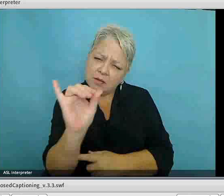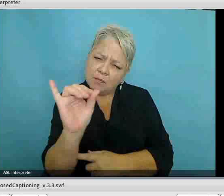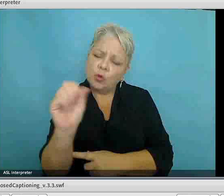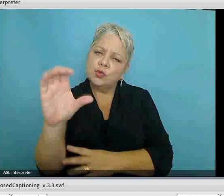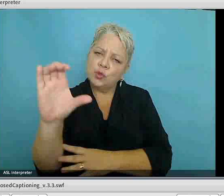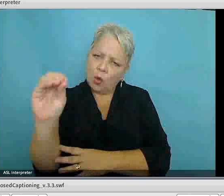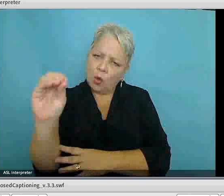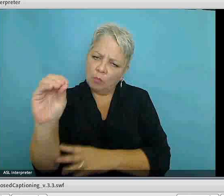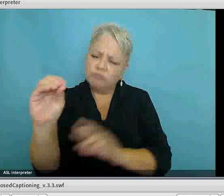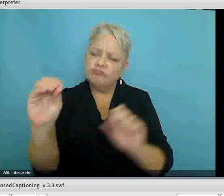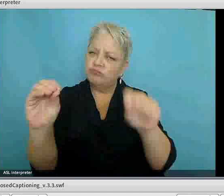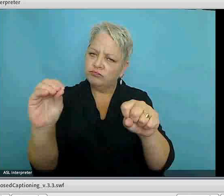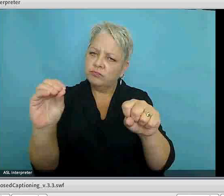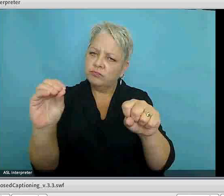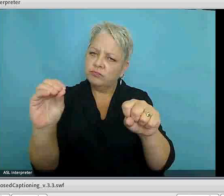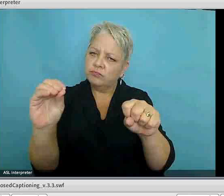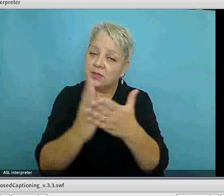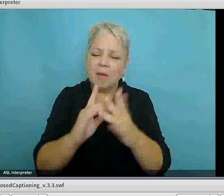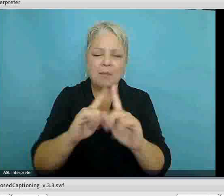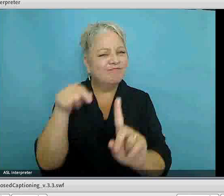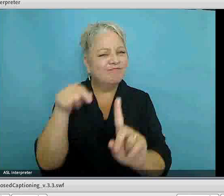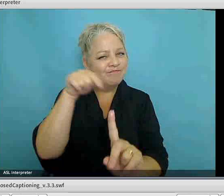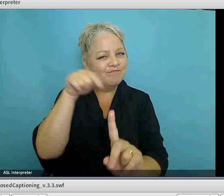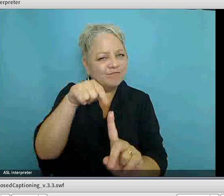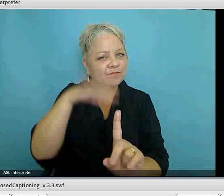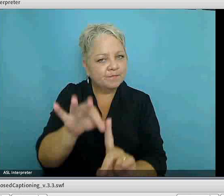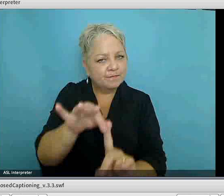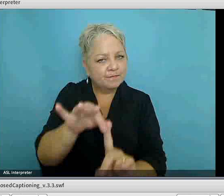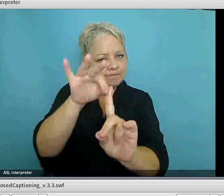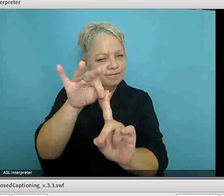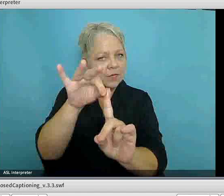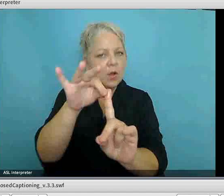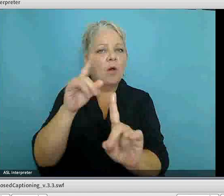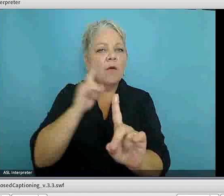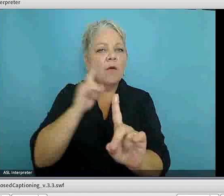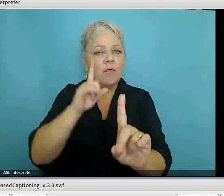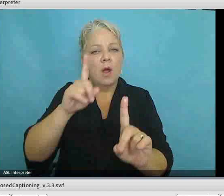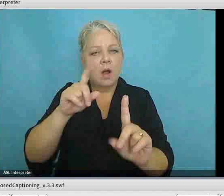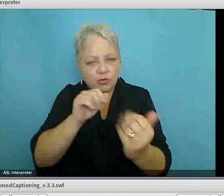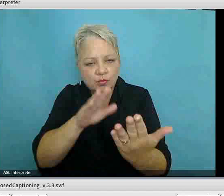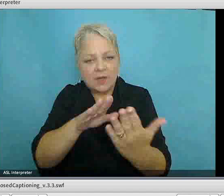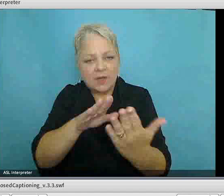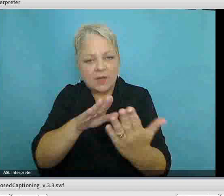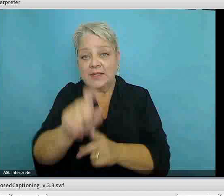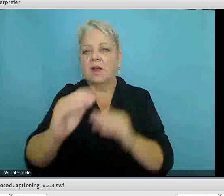But it is also uniquely designed to address the needs of adults with disabilities.